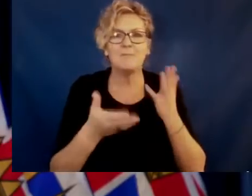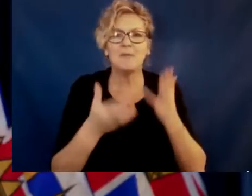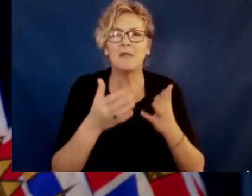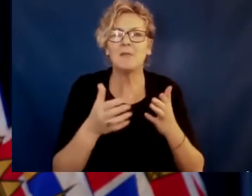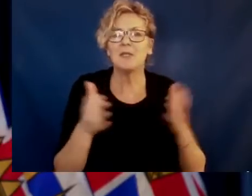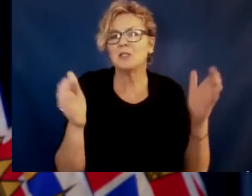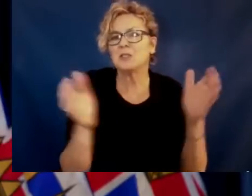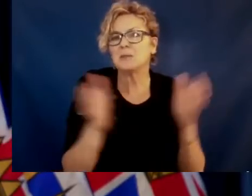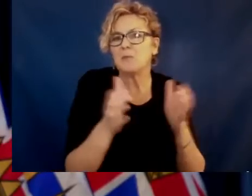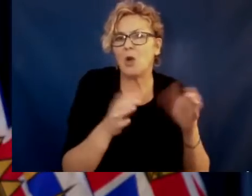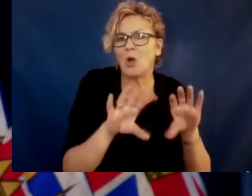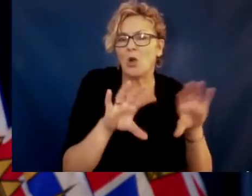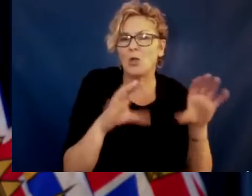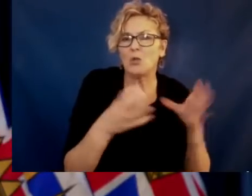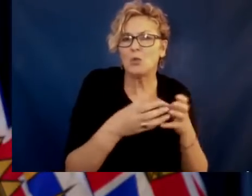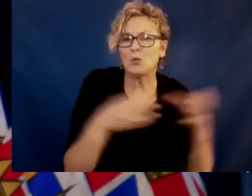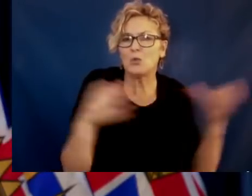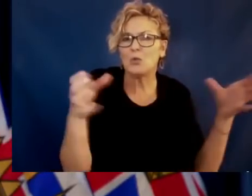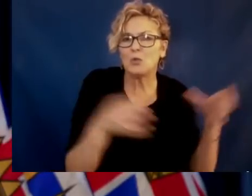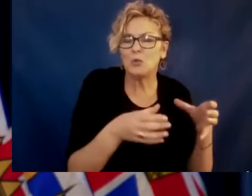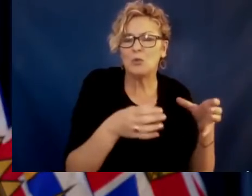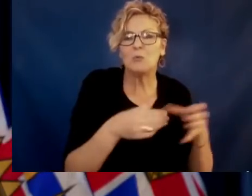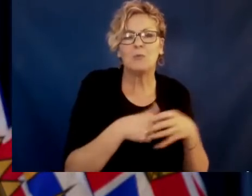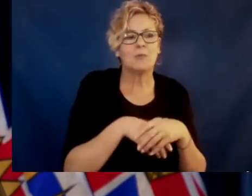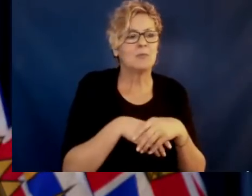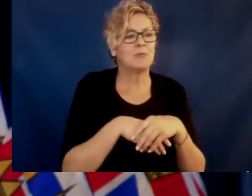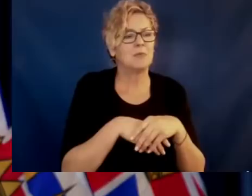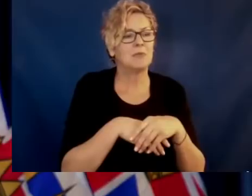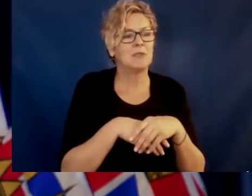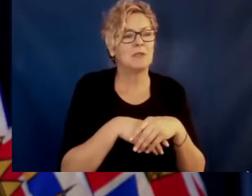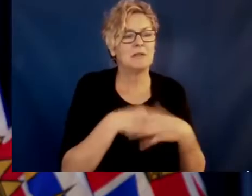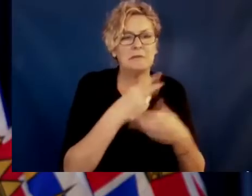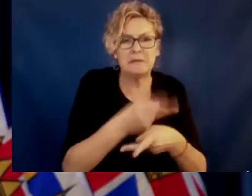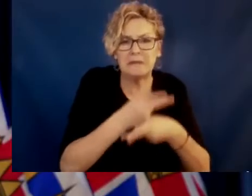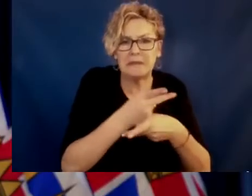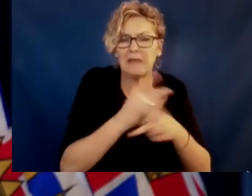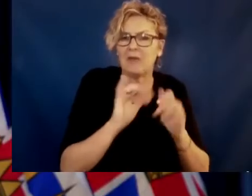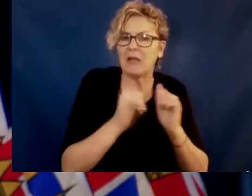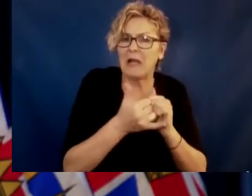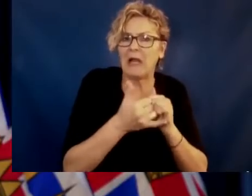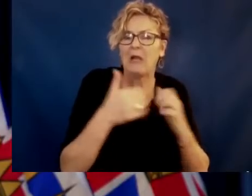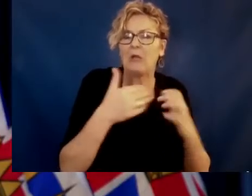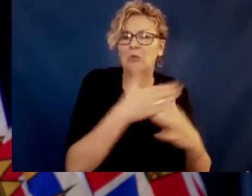distancing and we need to really, really respect that some people don't want to play this